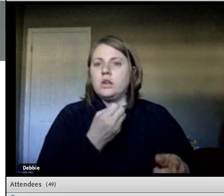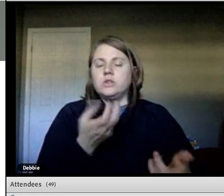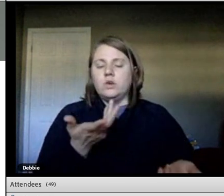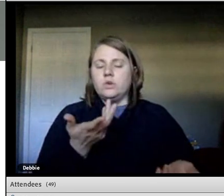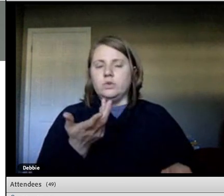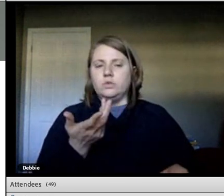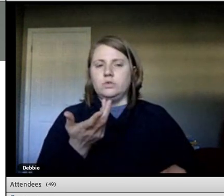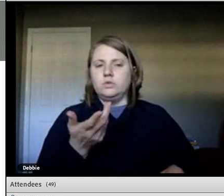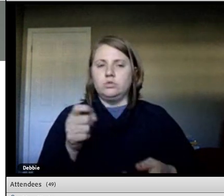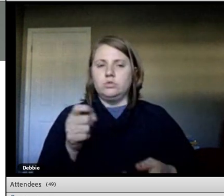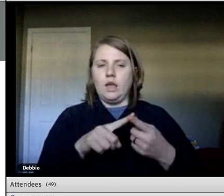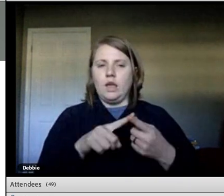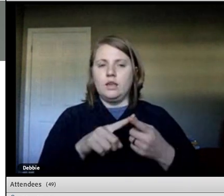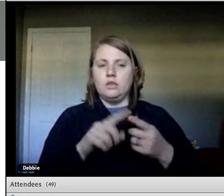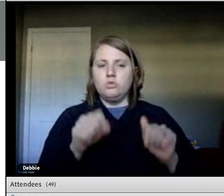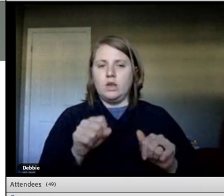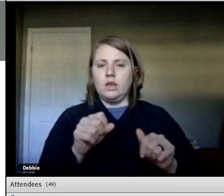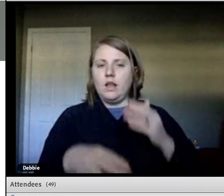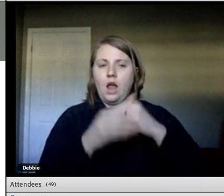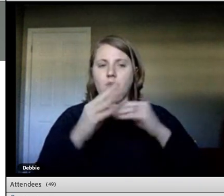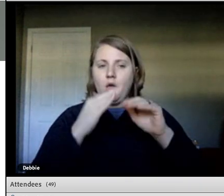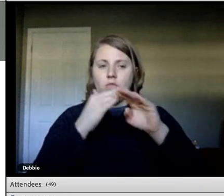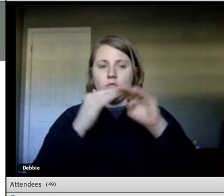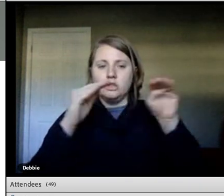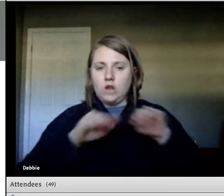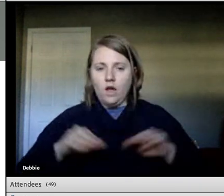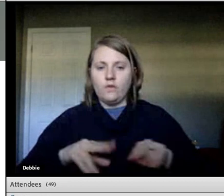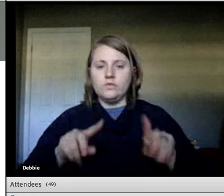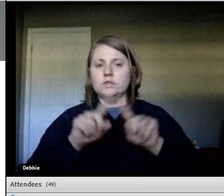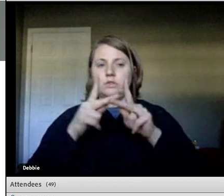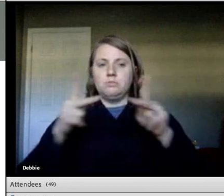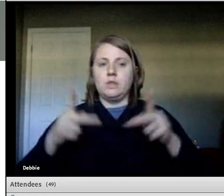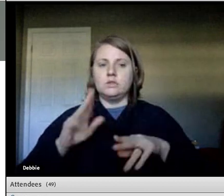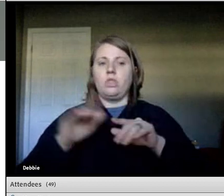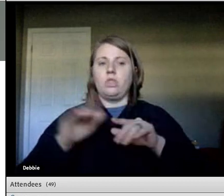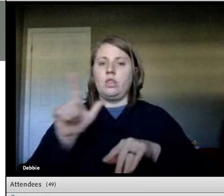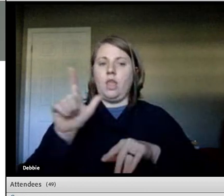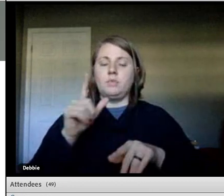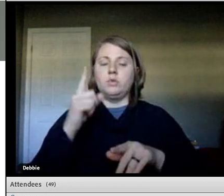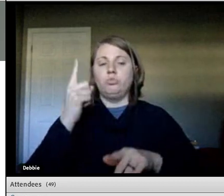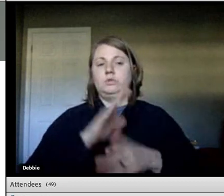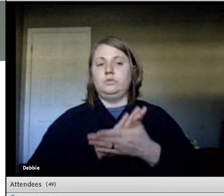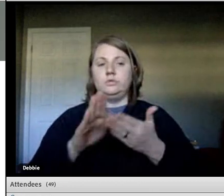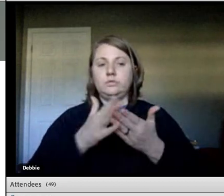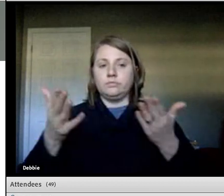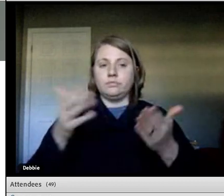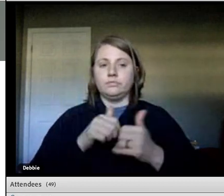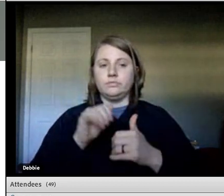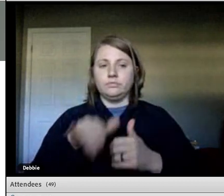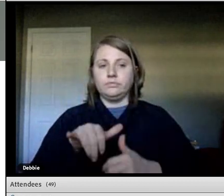You can put them in different places over the library. One of the nice things with this one is,